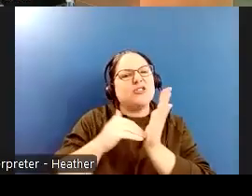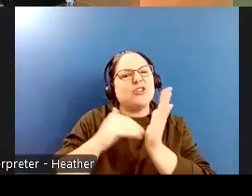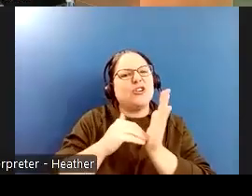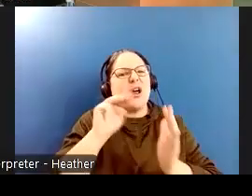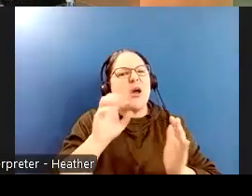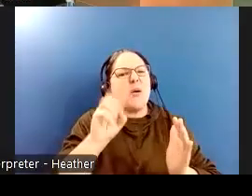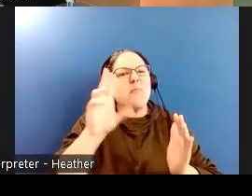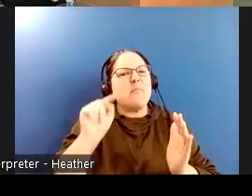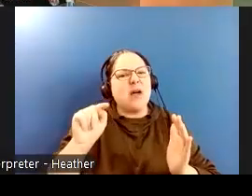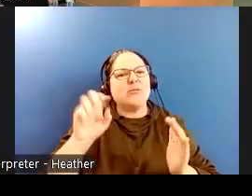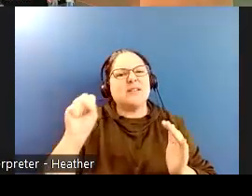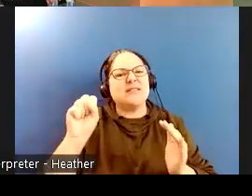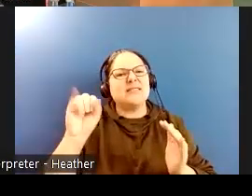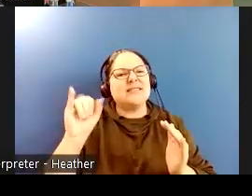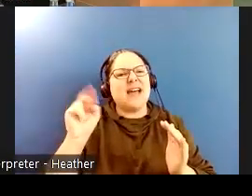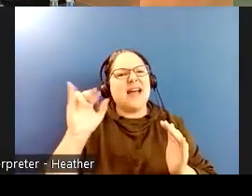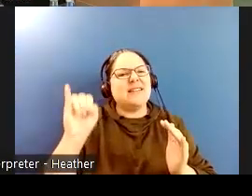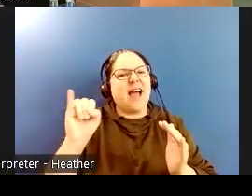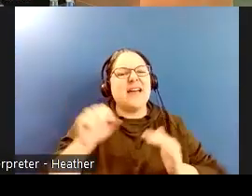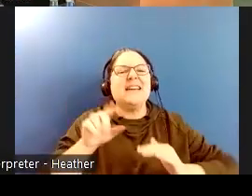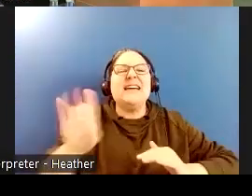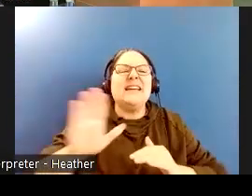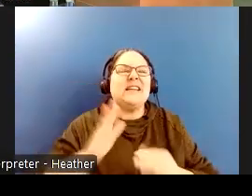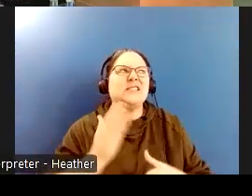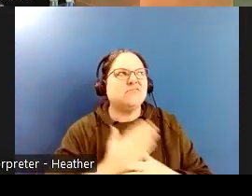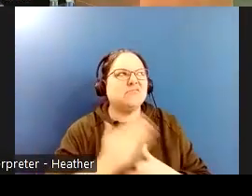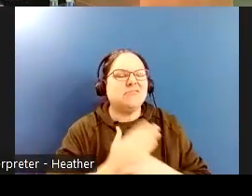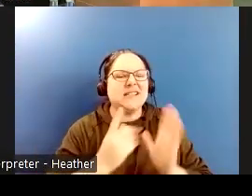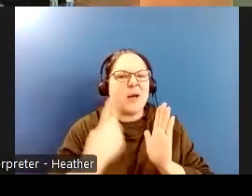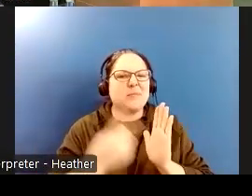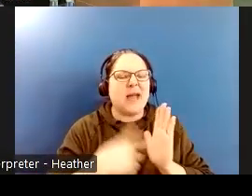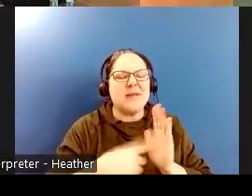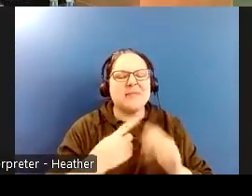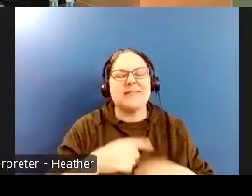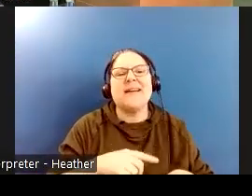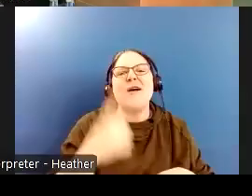had pet peeves every once in a while and one of them was that uh he wanted faculty to know each